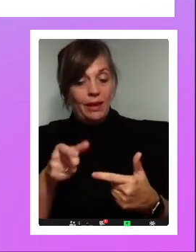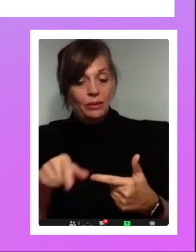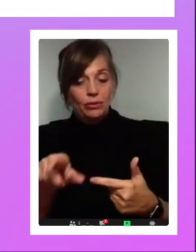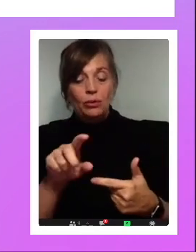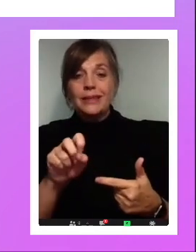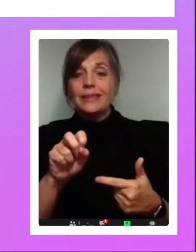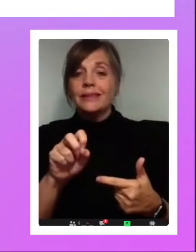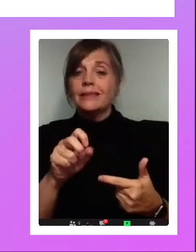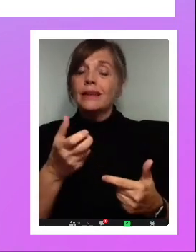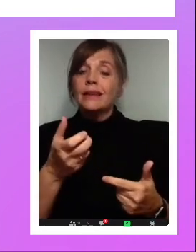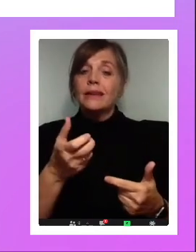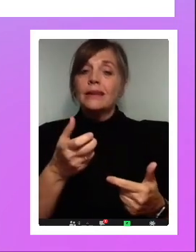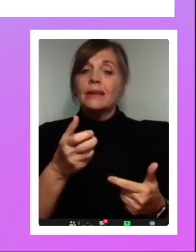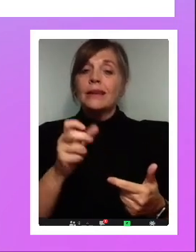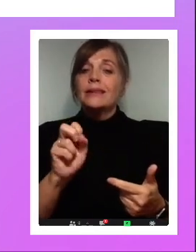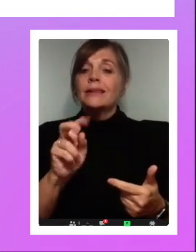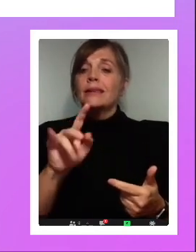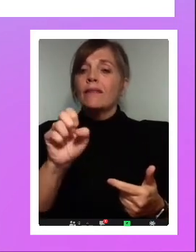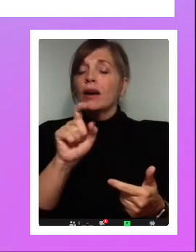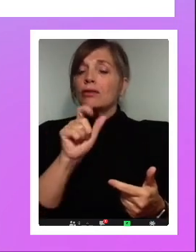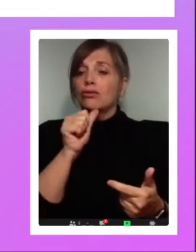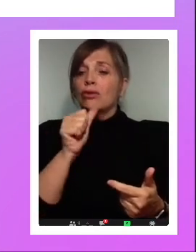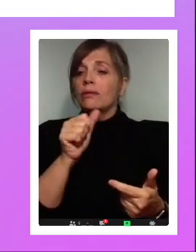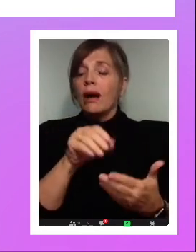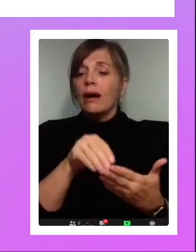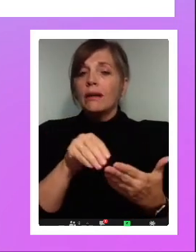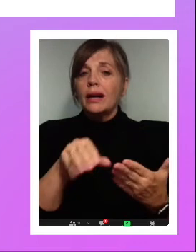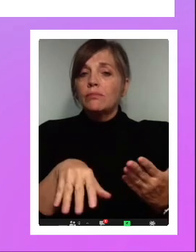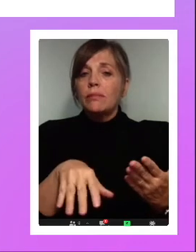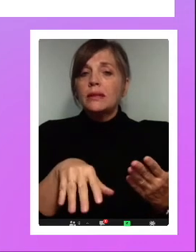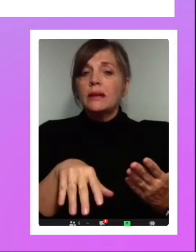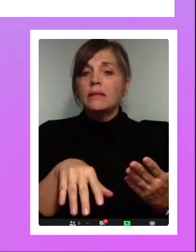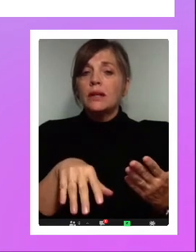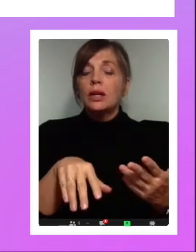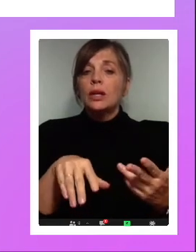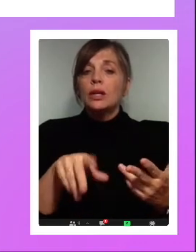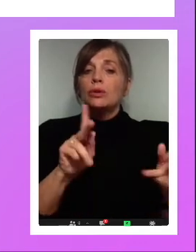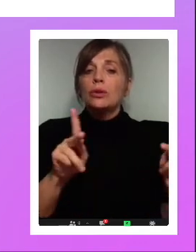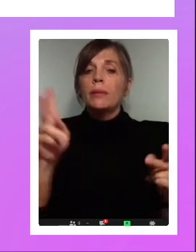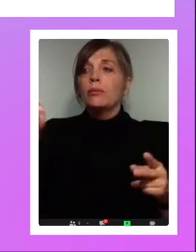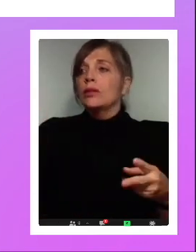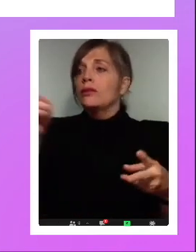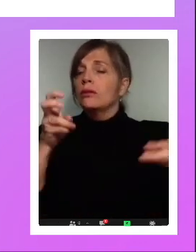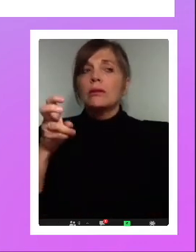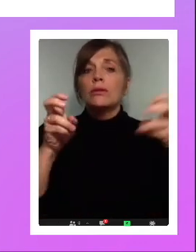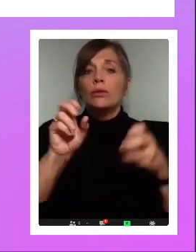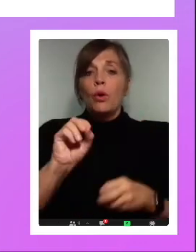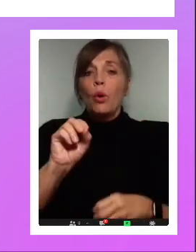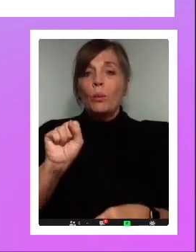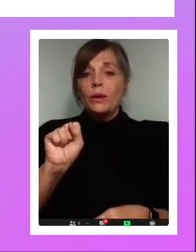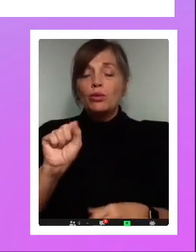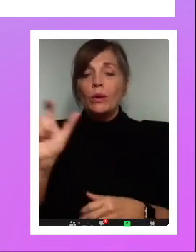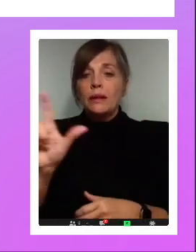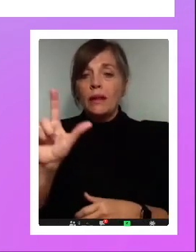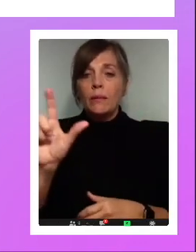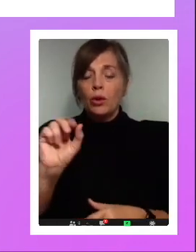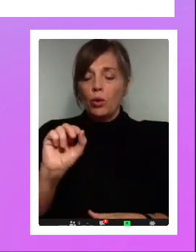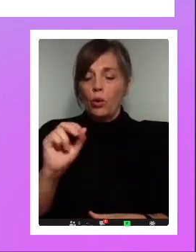And so the people who build them just grab stuff out of their open source libraries and throw it into the device and then sell it to you and then say,